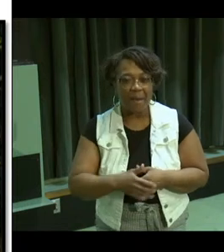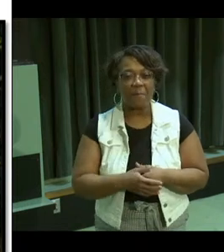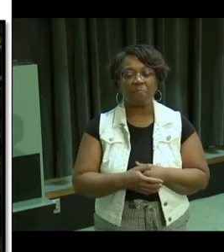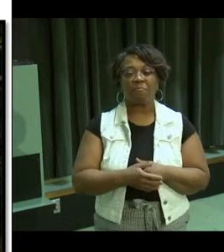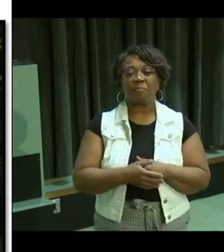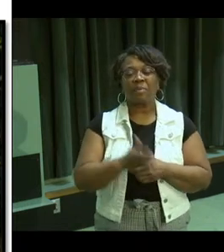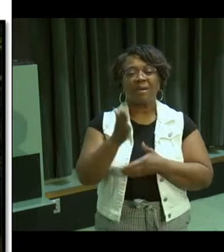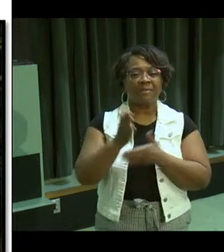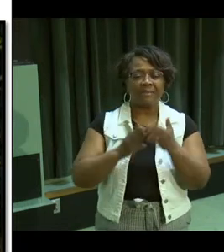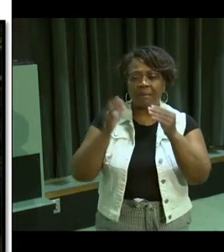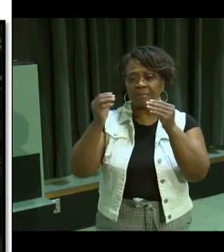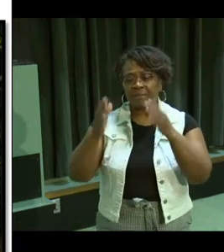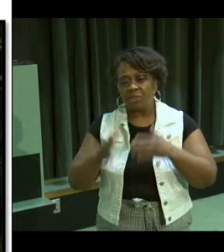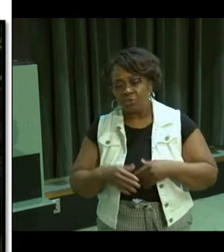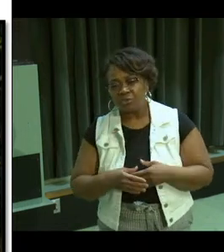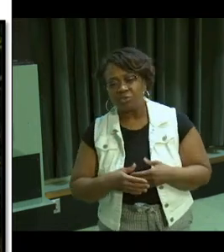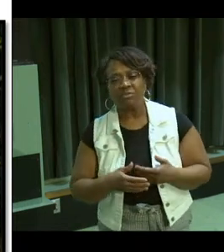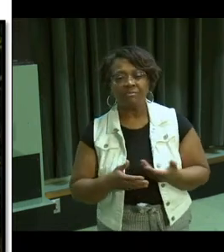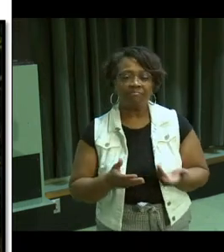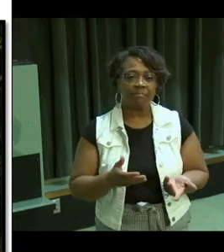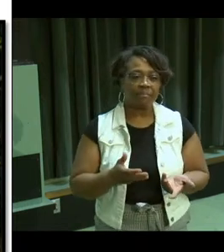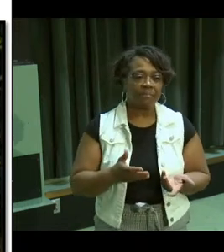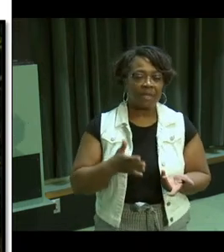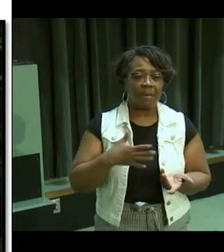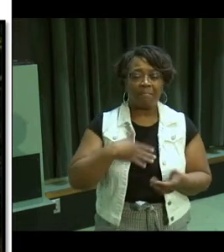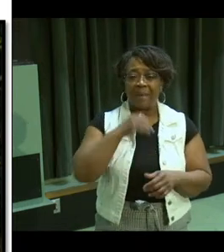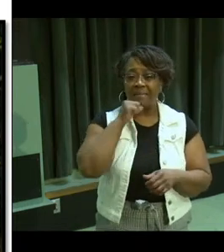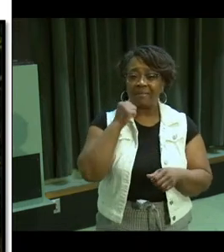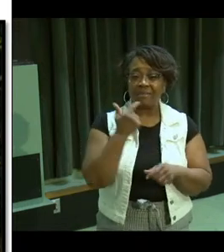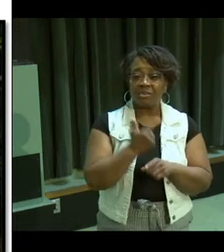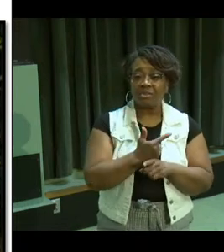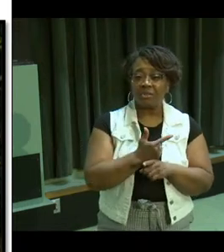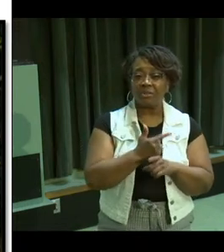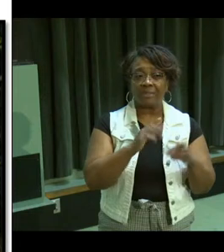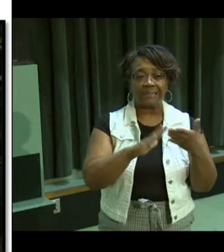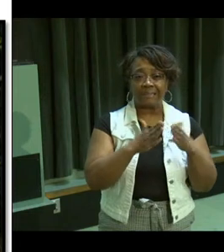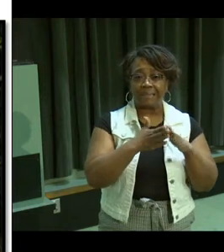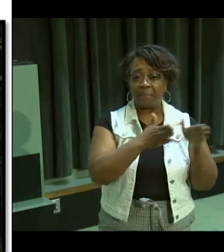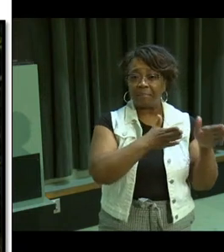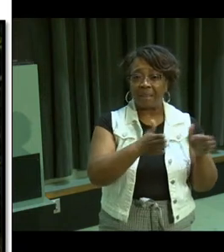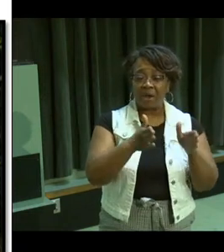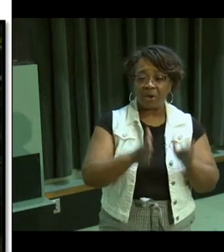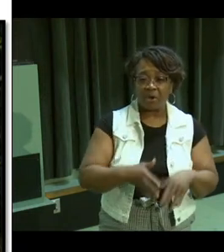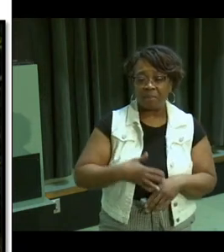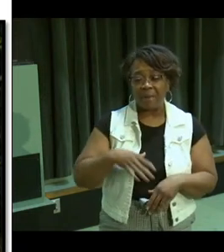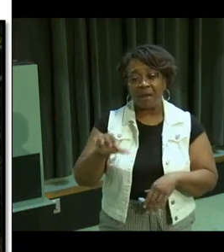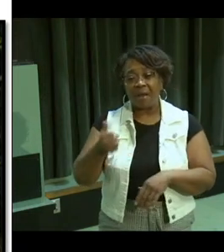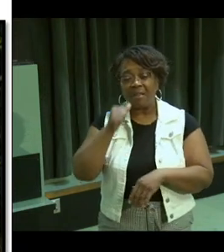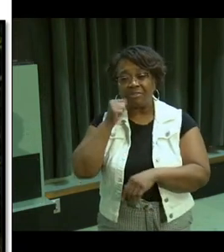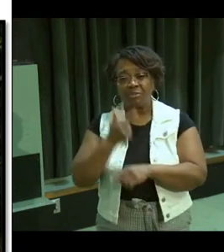know, some are teachers, some